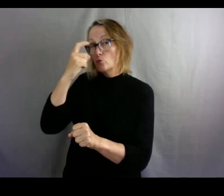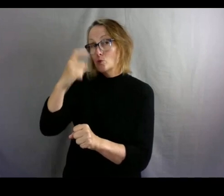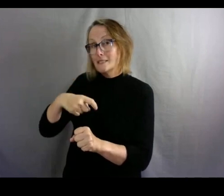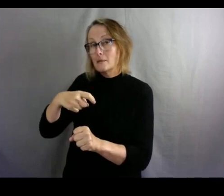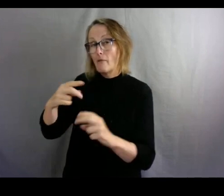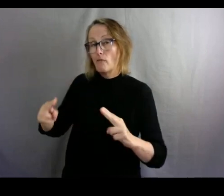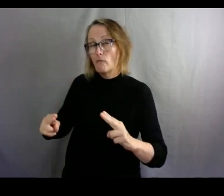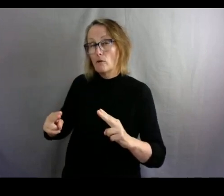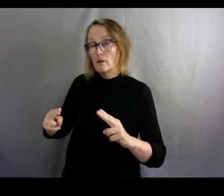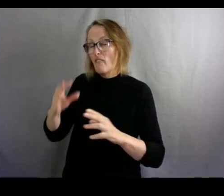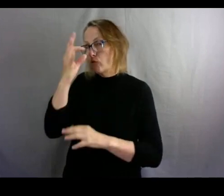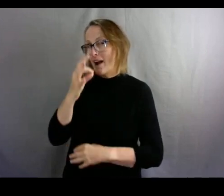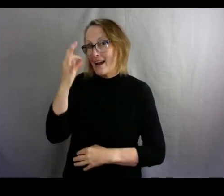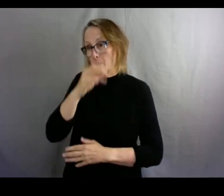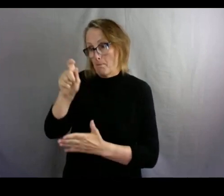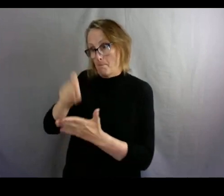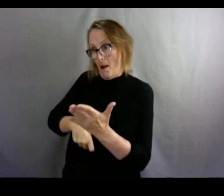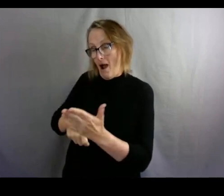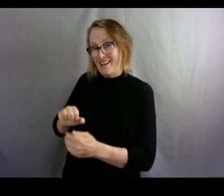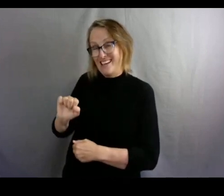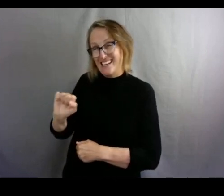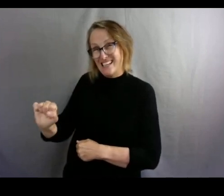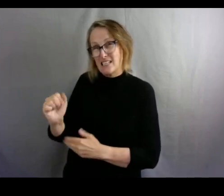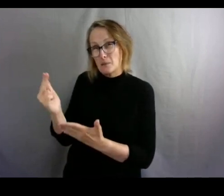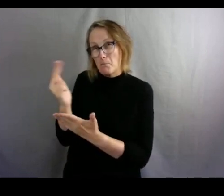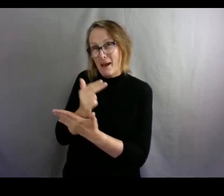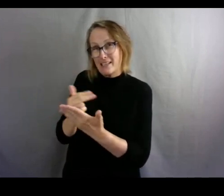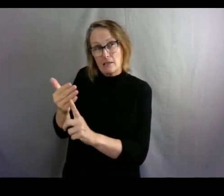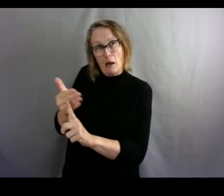but just before the First World War. So it took time, you know,